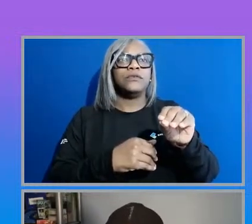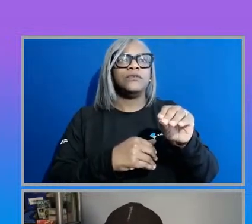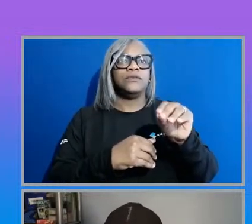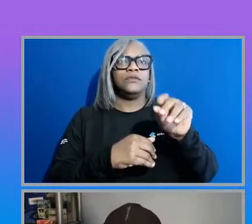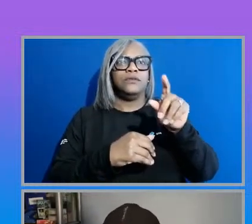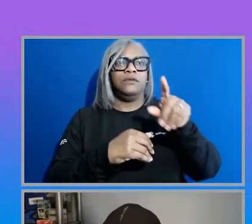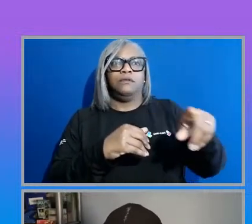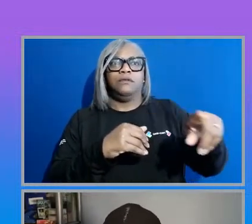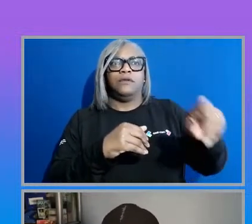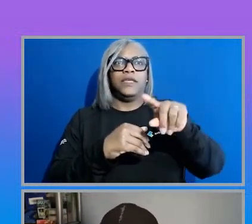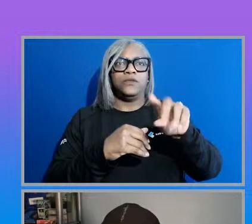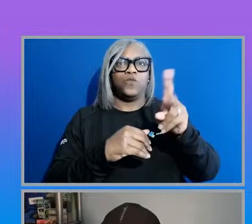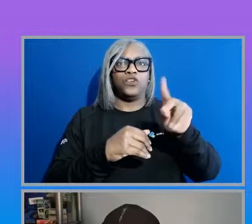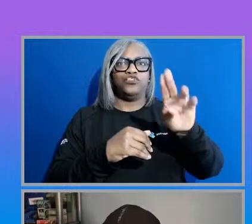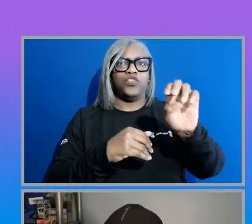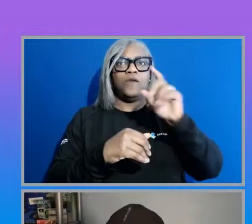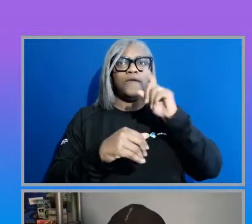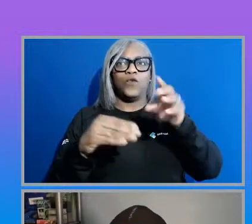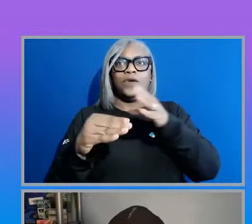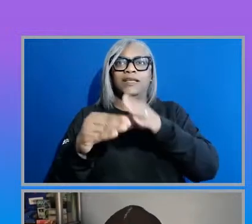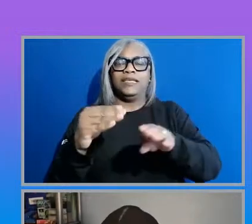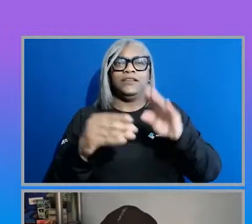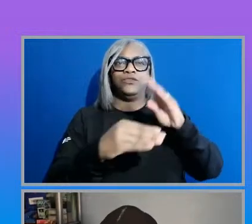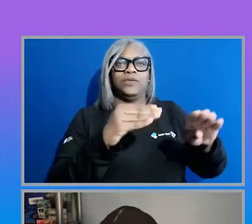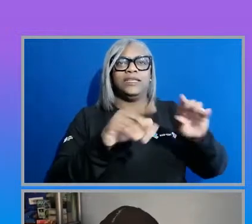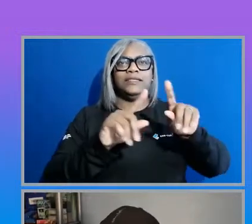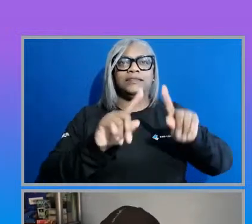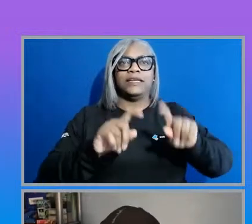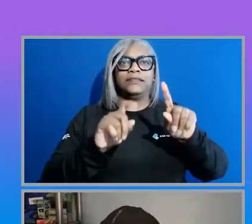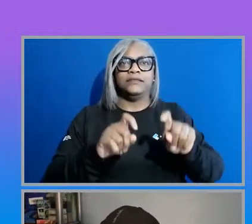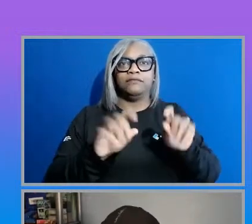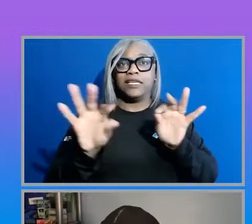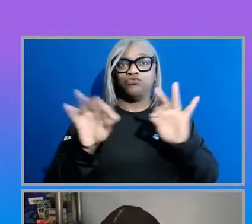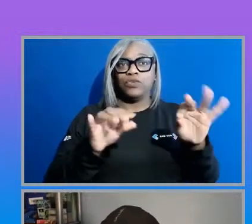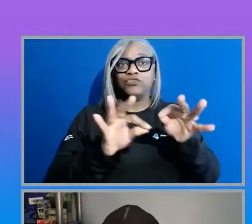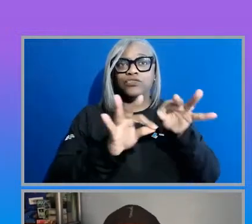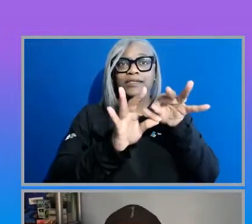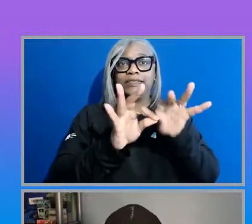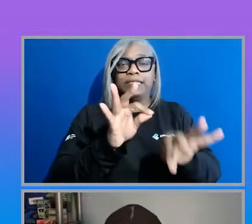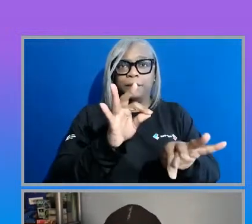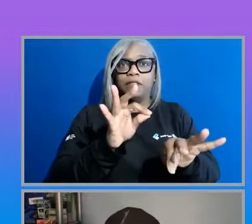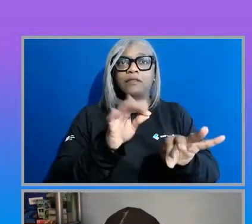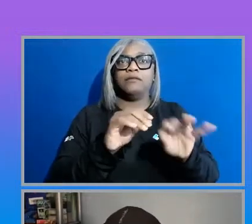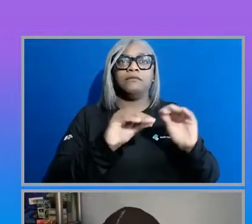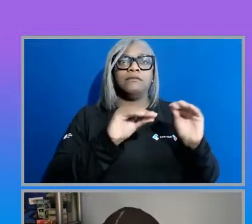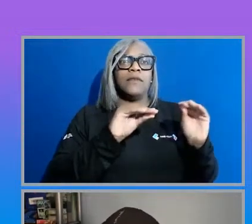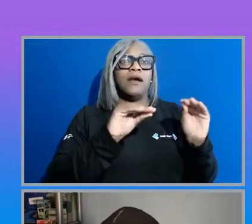with my end to end tests. So the instructions are really simple. It just tells me, hey, I need to